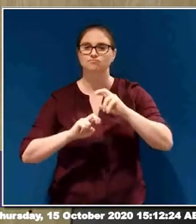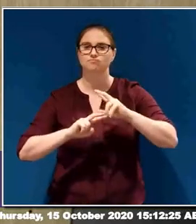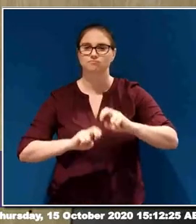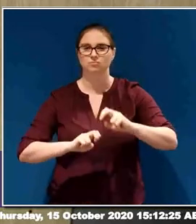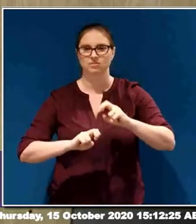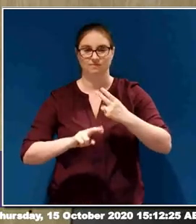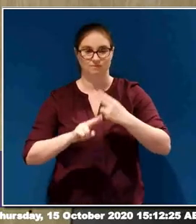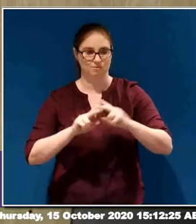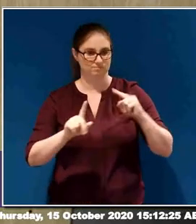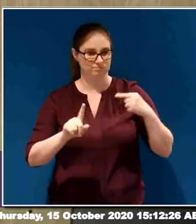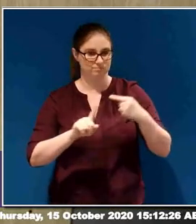of severely disruptive behaviour.